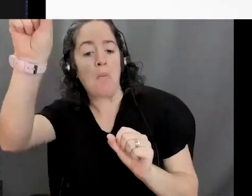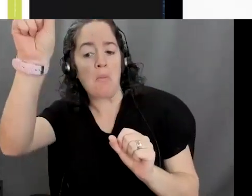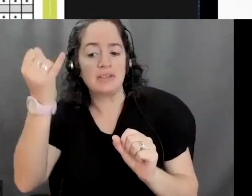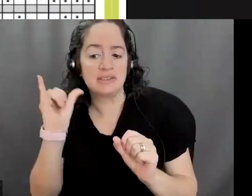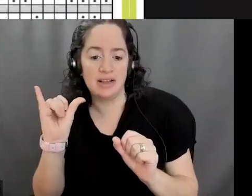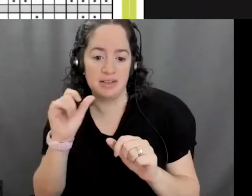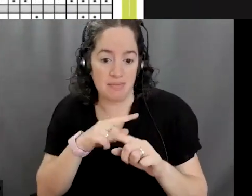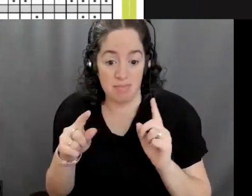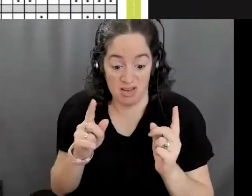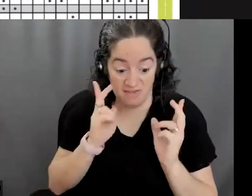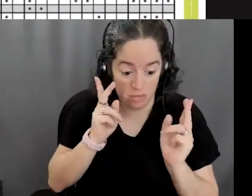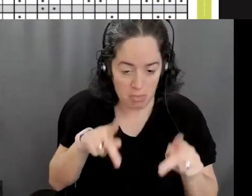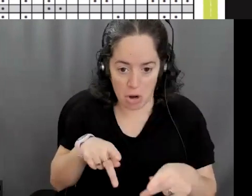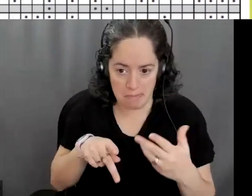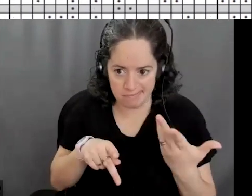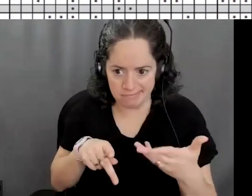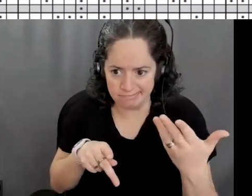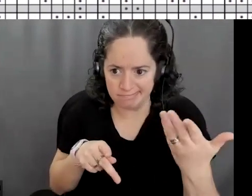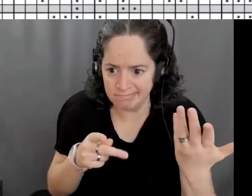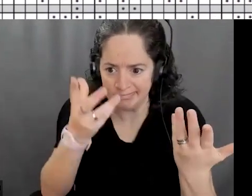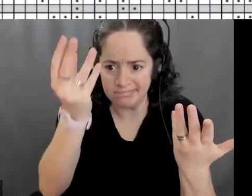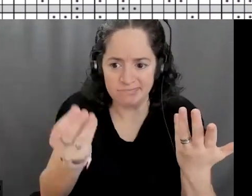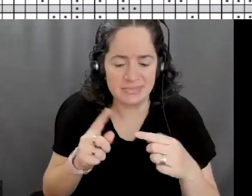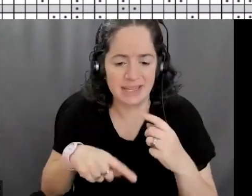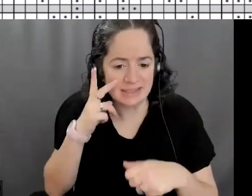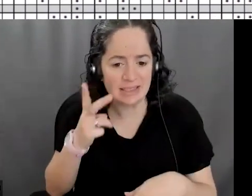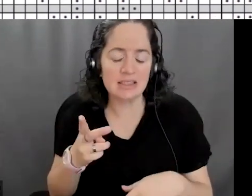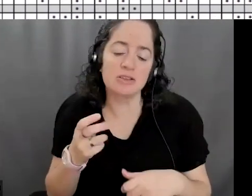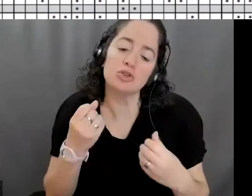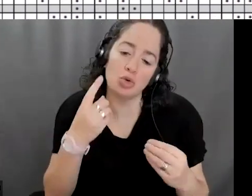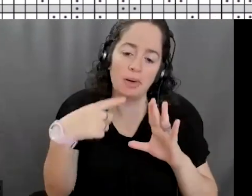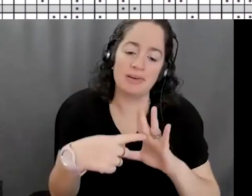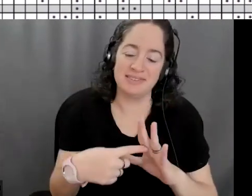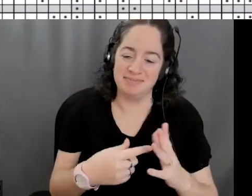I wanted to just give a quick demonstration of what I mean by that. I happen to be a vegetable gardener.